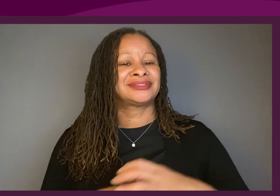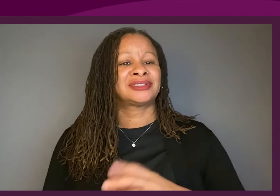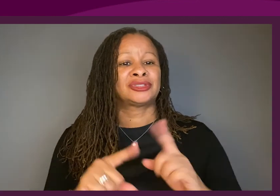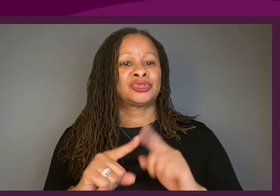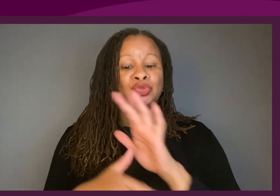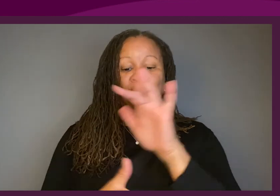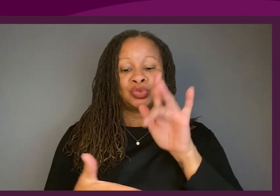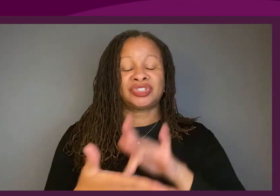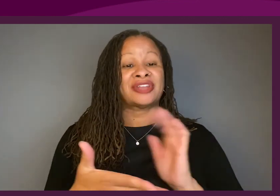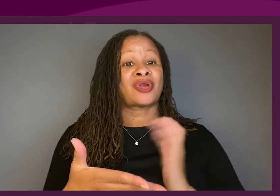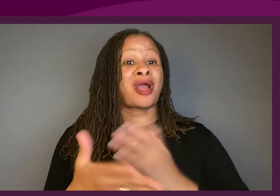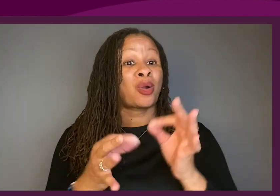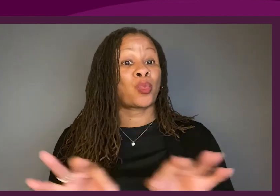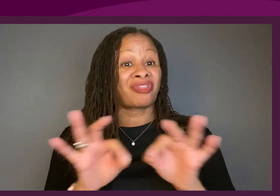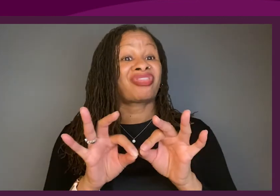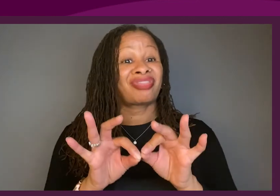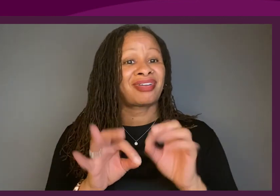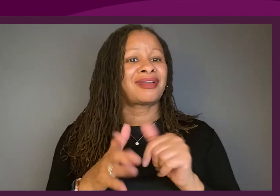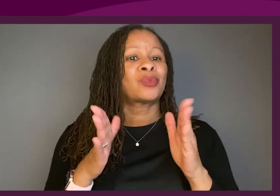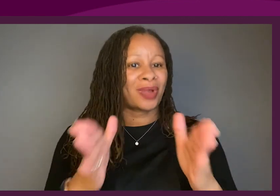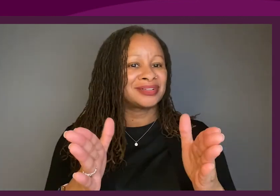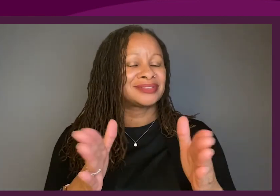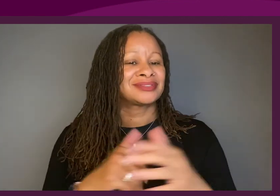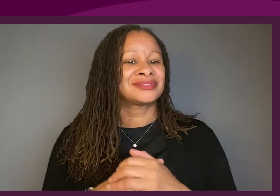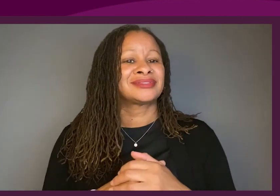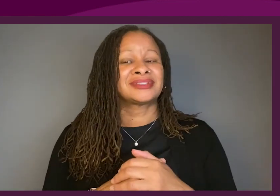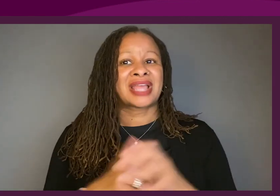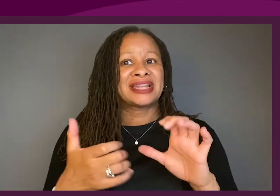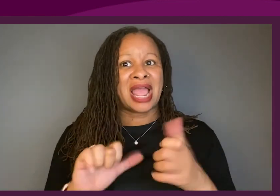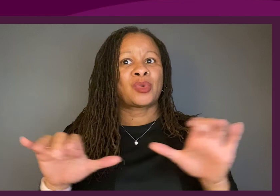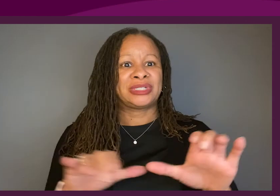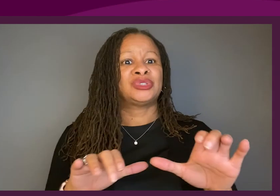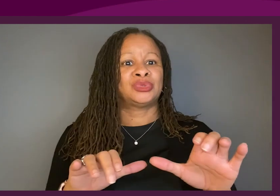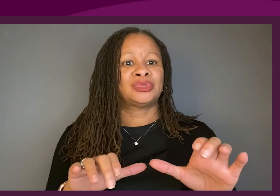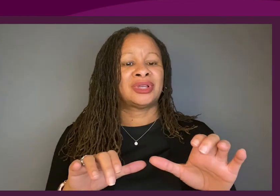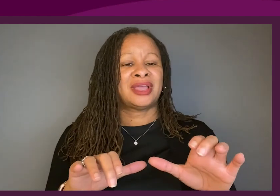Thank you, Marcie. This has been a very interesting and sobering discussion.